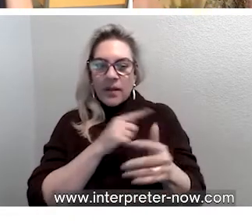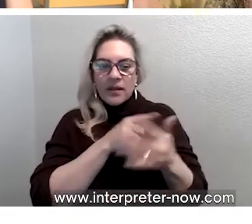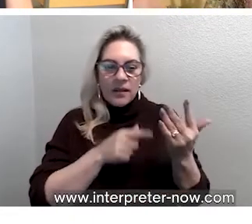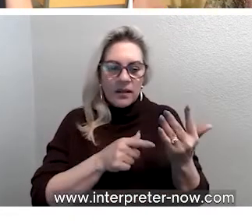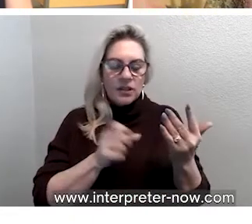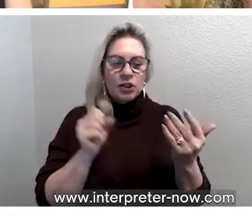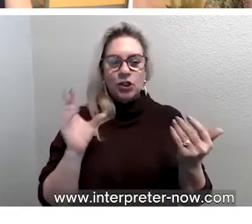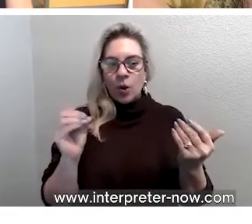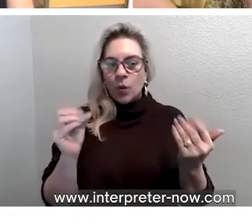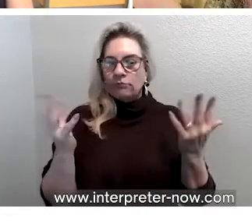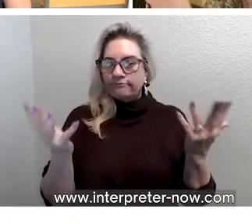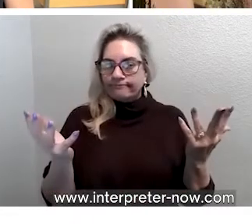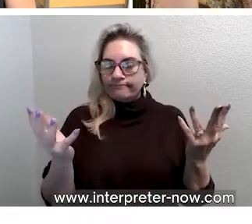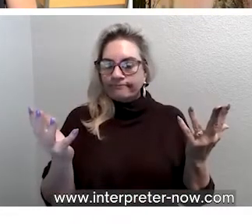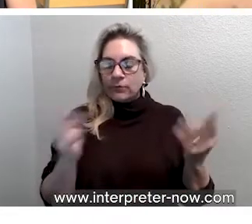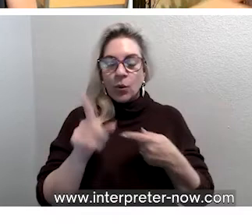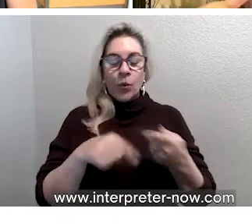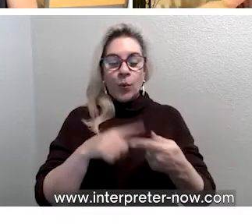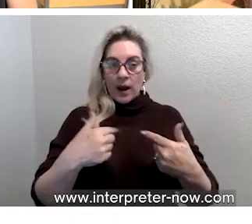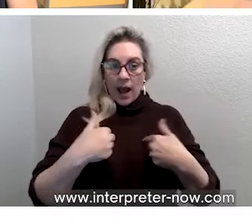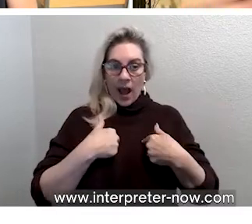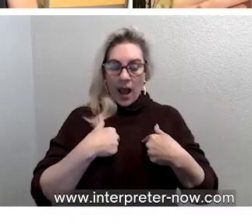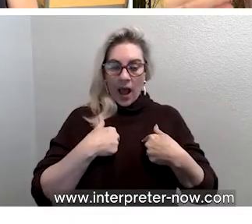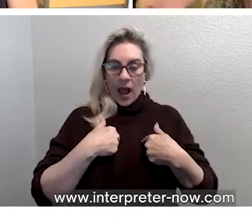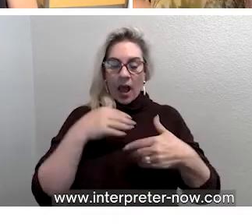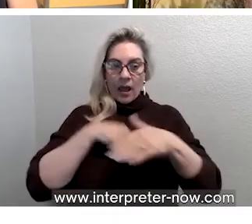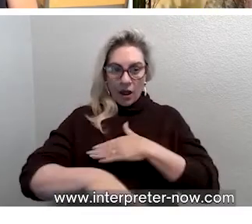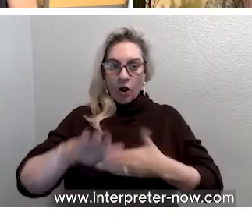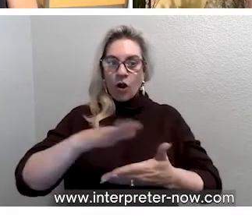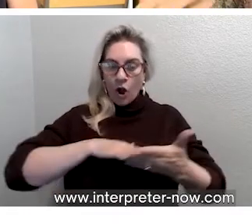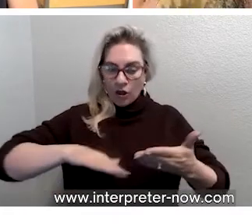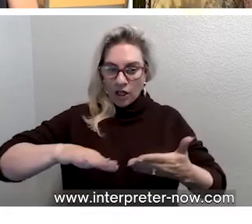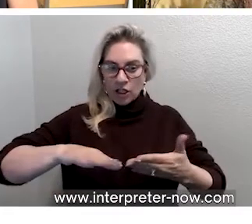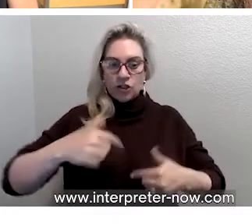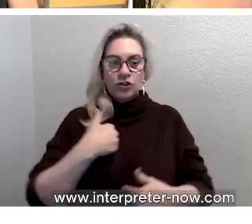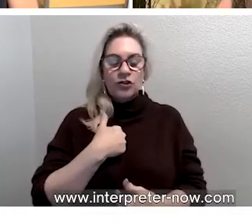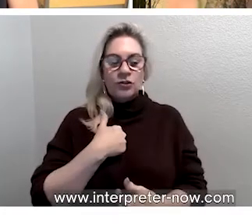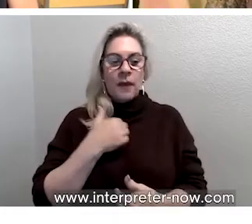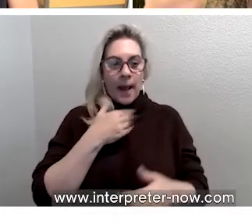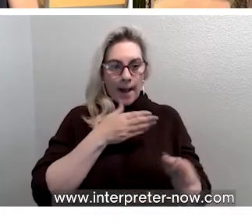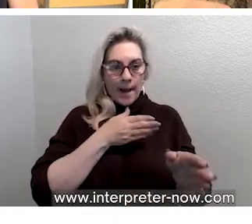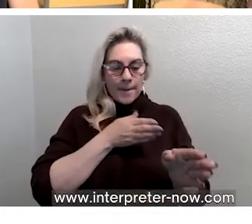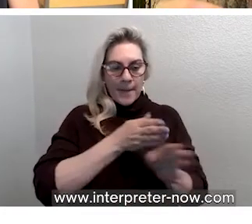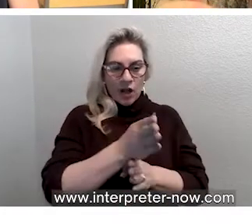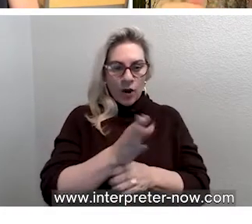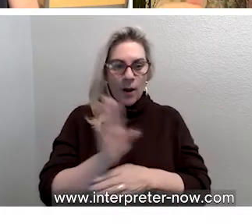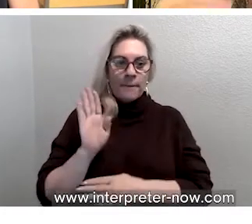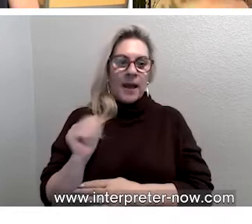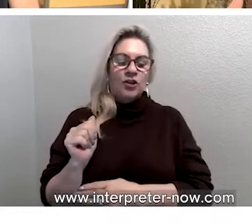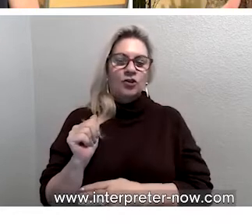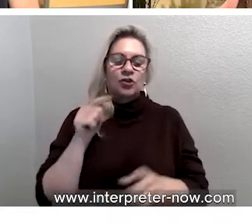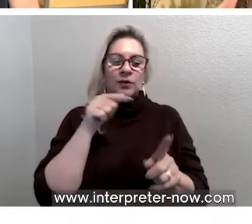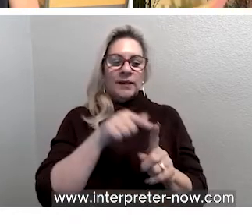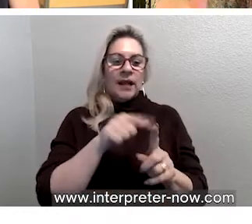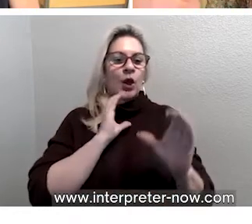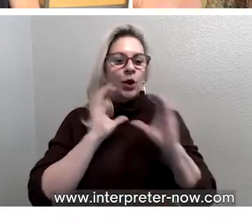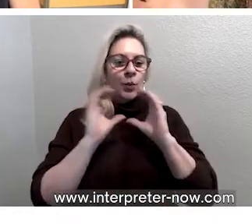And when I got into college, I got my major in my Bachelor's in communication studies.